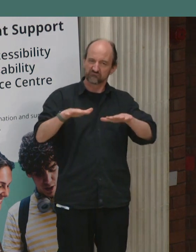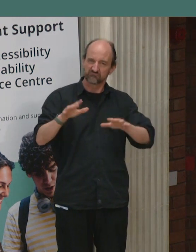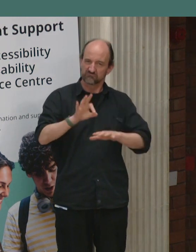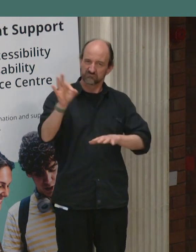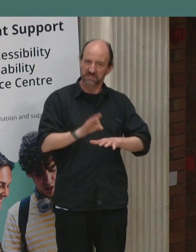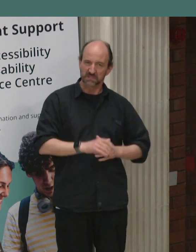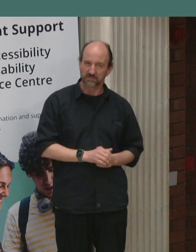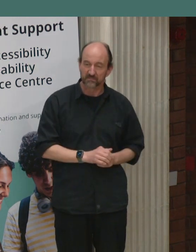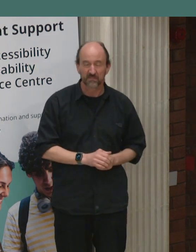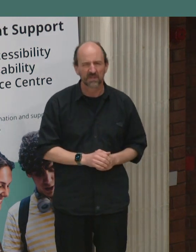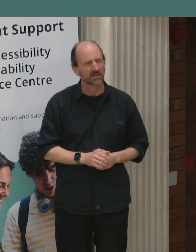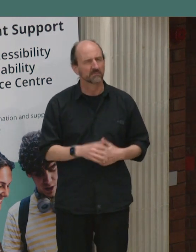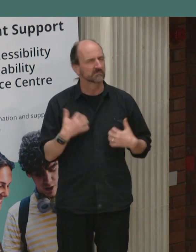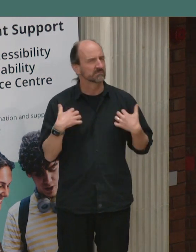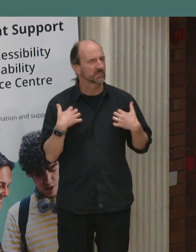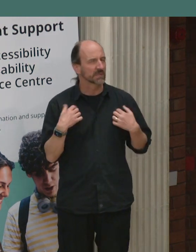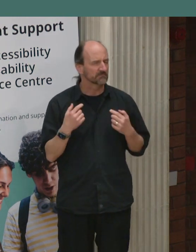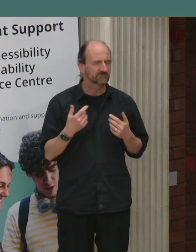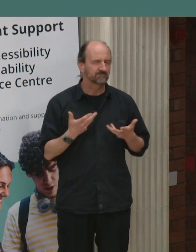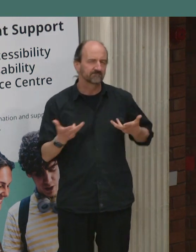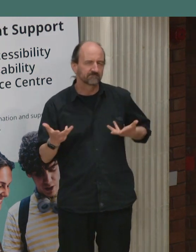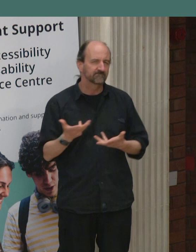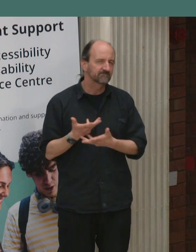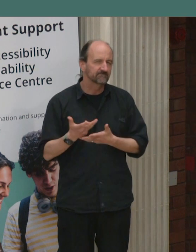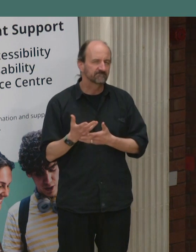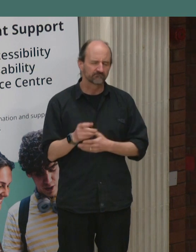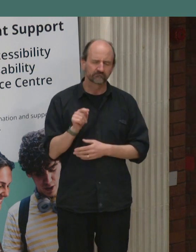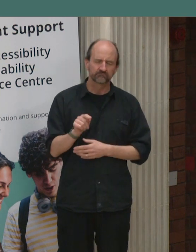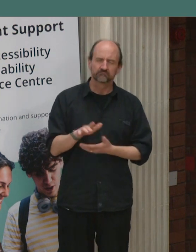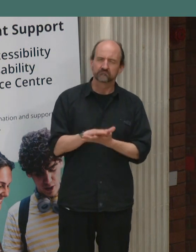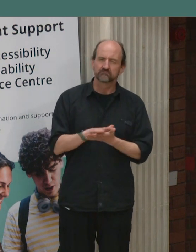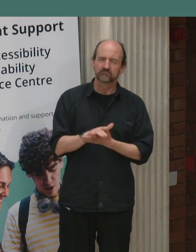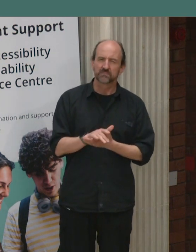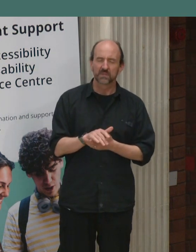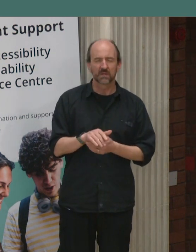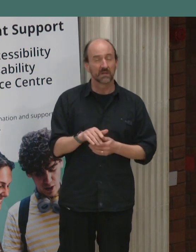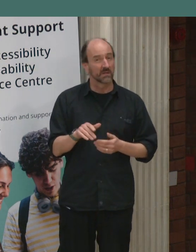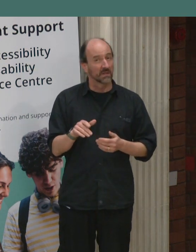debate that follows which is about whether this is an increased recognition of something that was